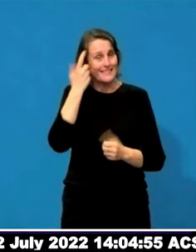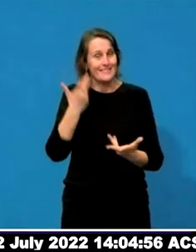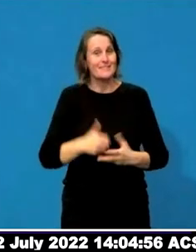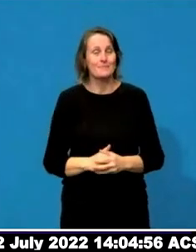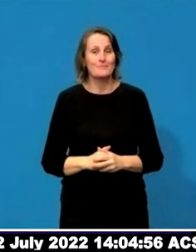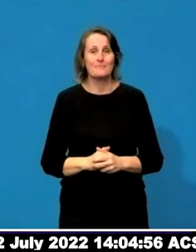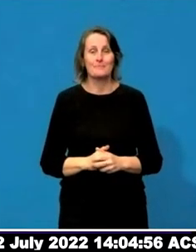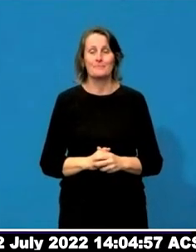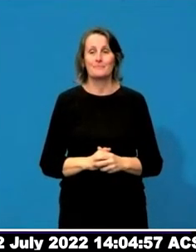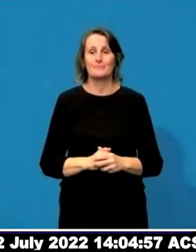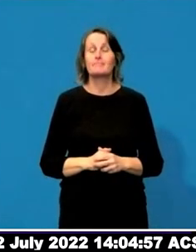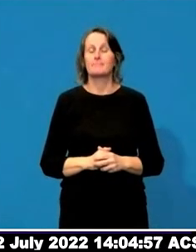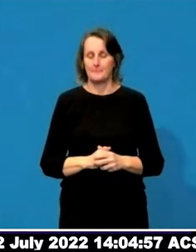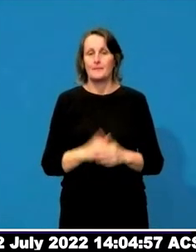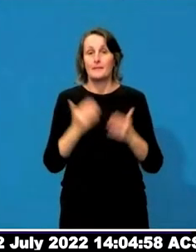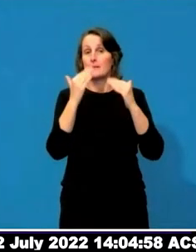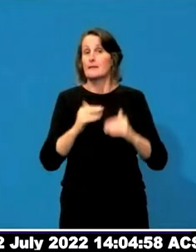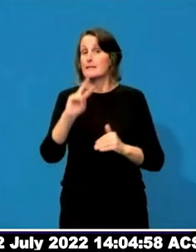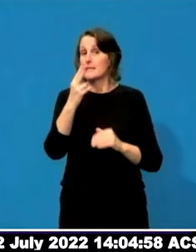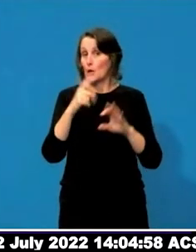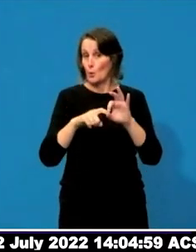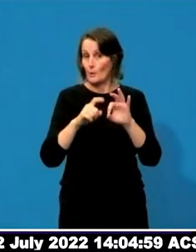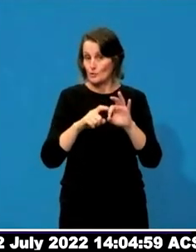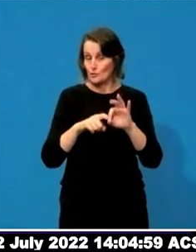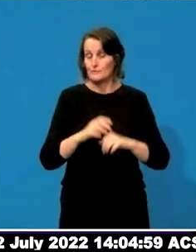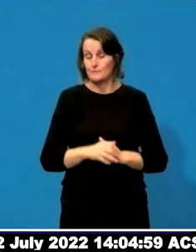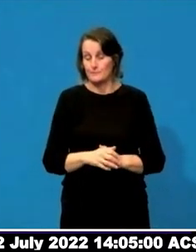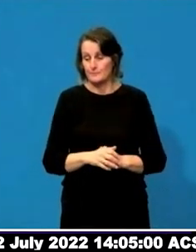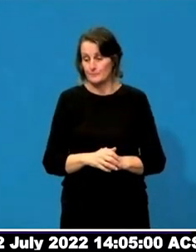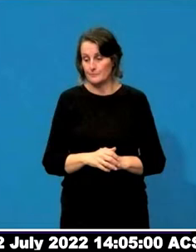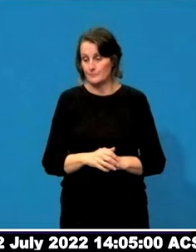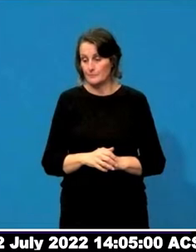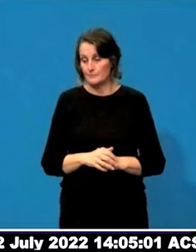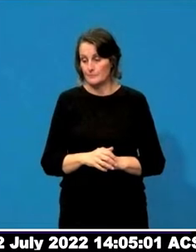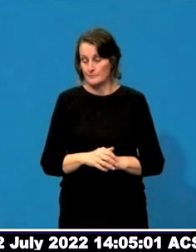My second question I had is around some -